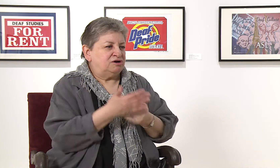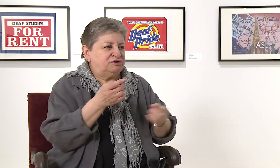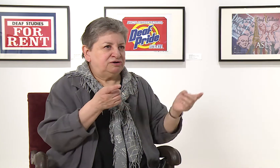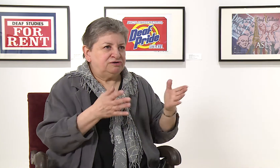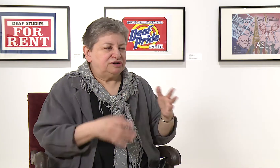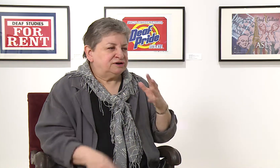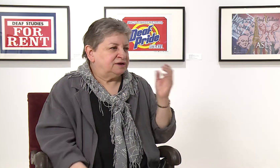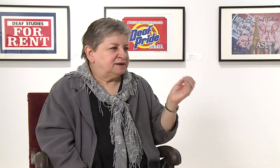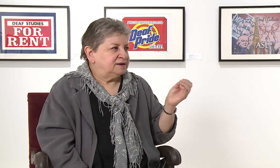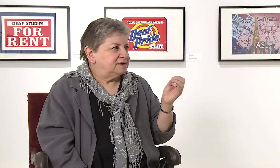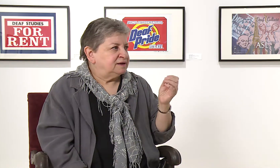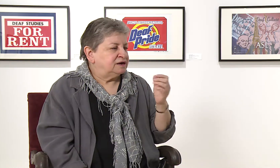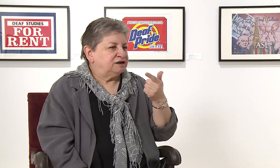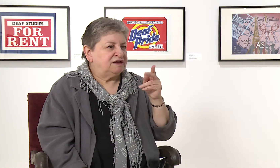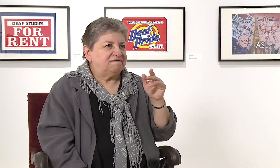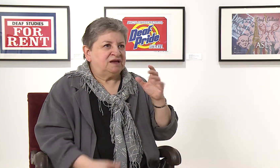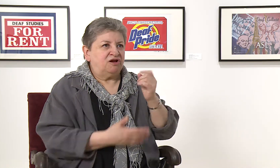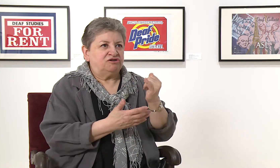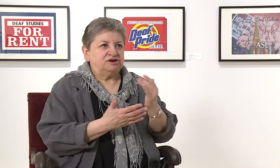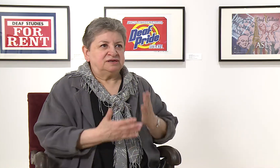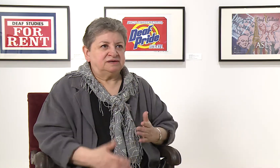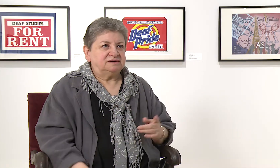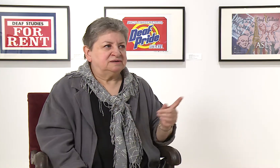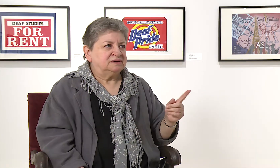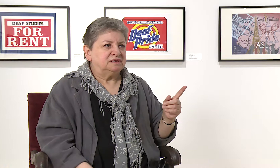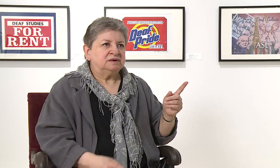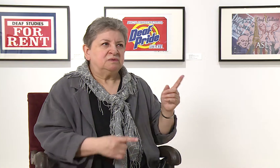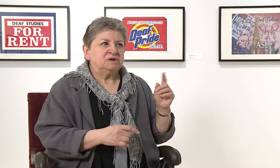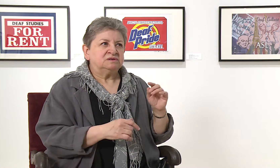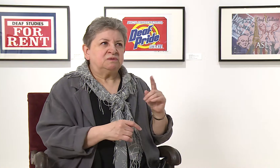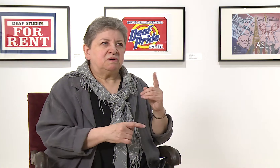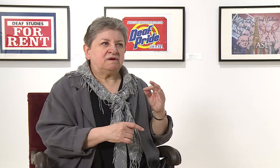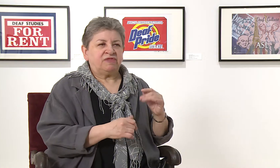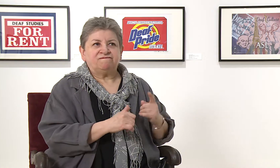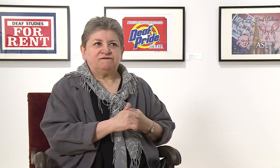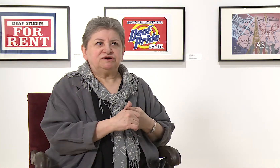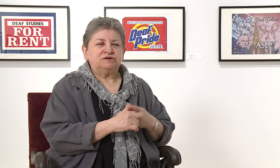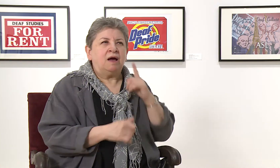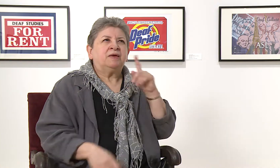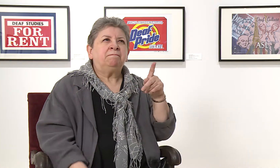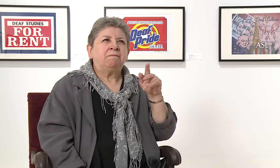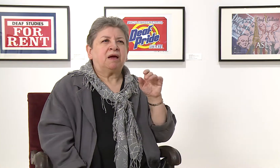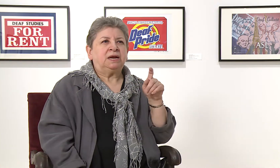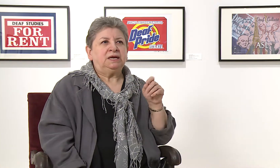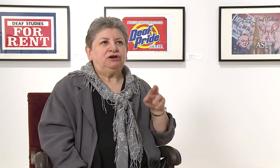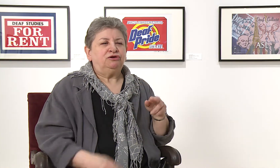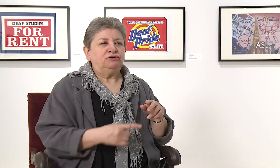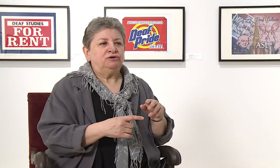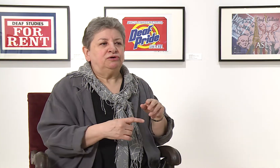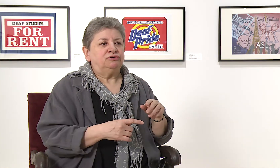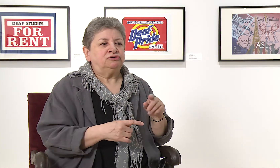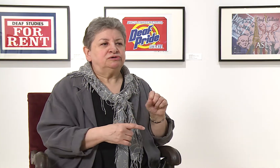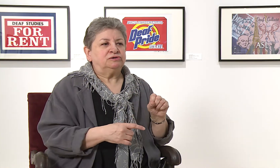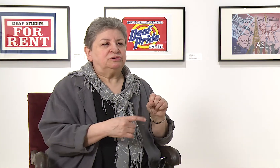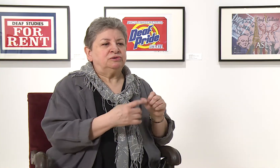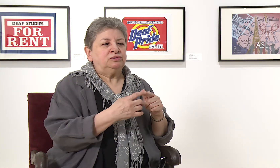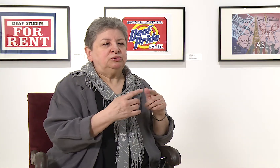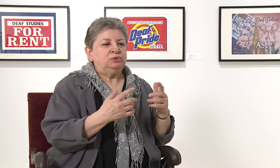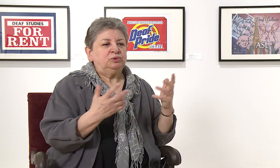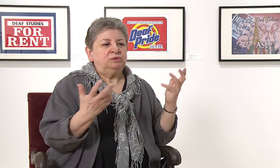He was very well-known as an art director and as a graphic artist. And I would certainly call him a pioneer